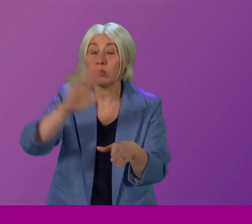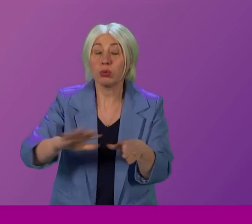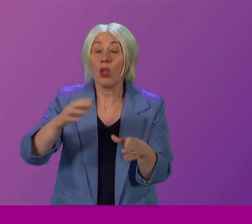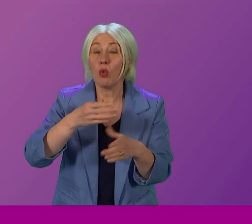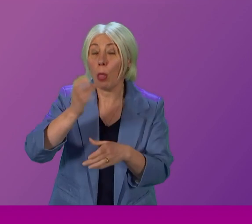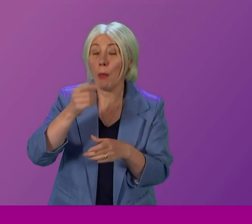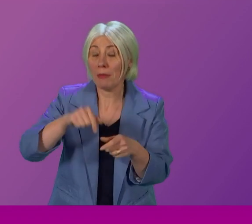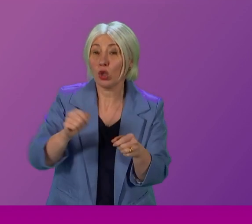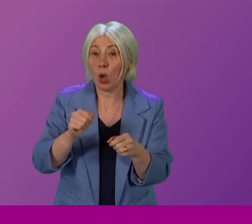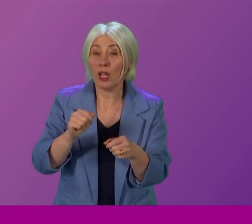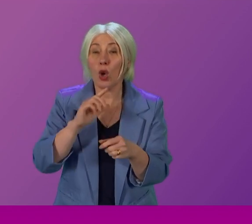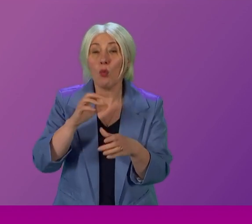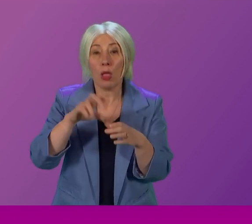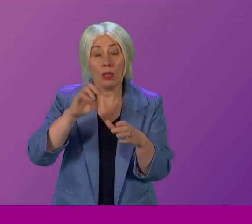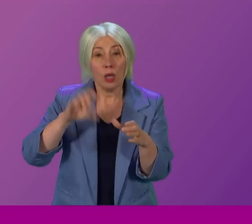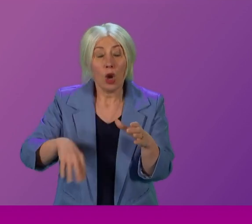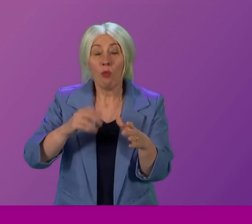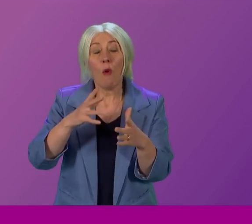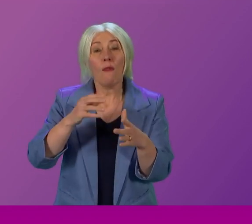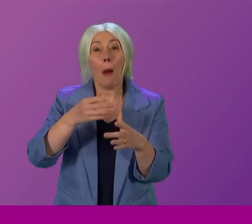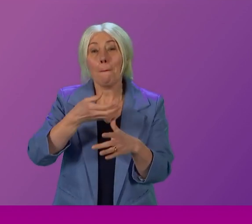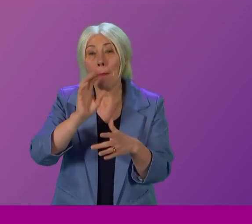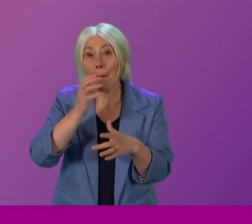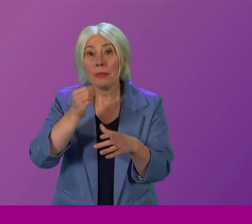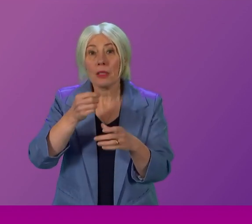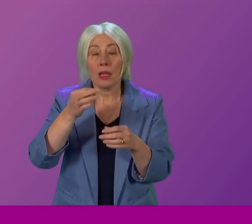will the First Minister remove pubs, restaurants and cafes from the chaotic deposit return scheme,